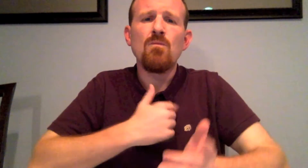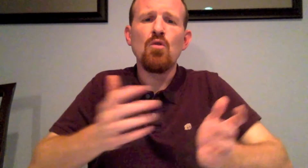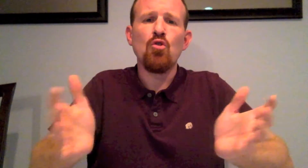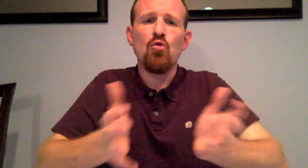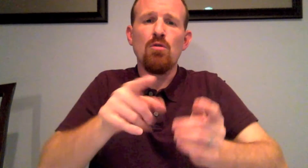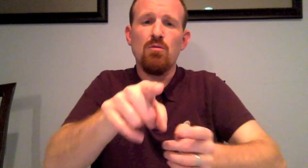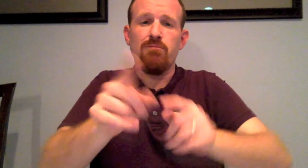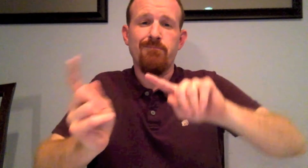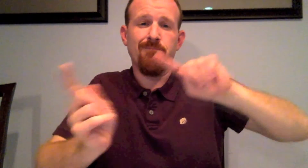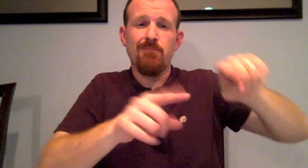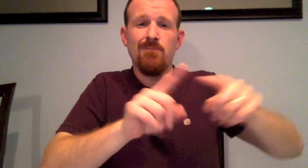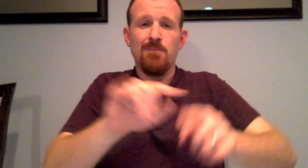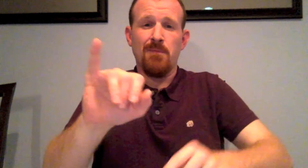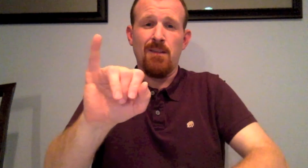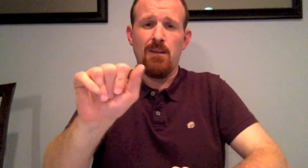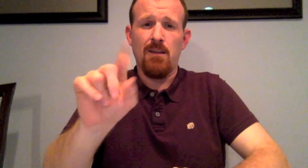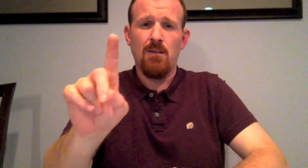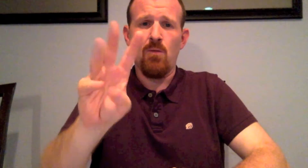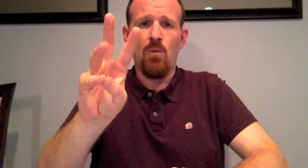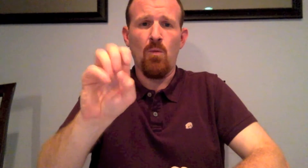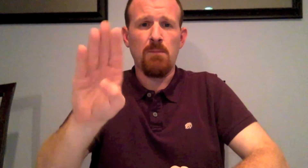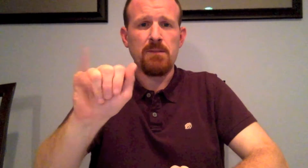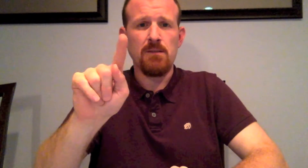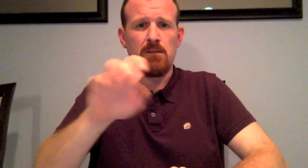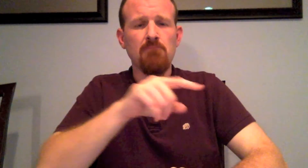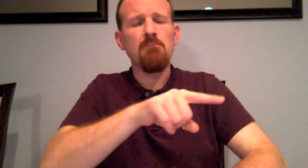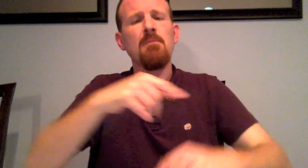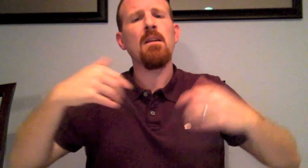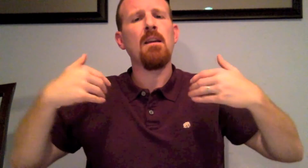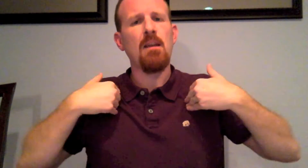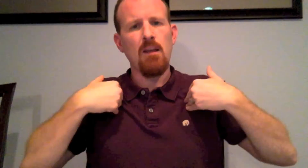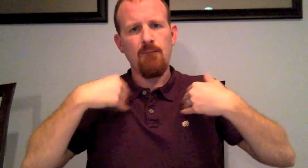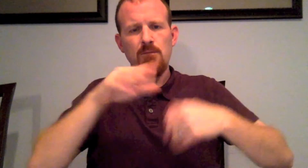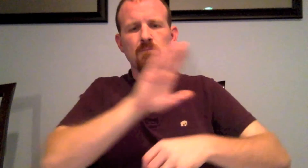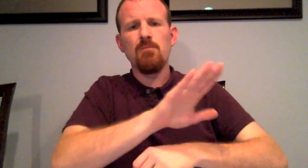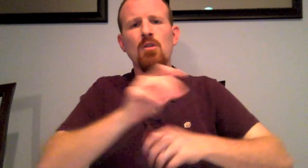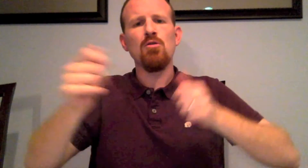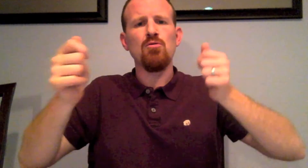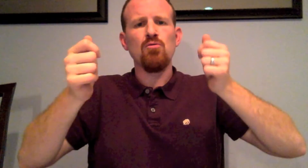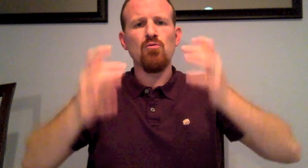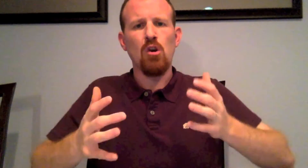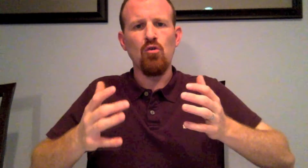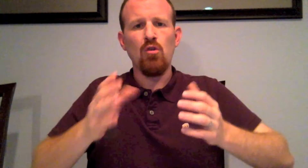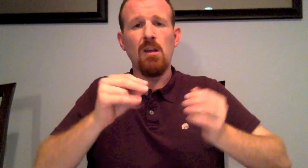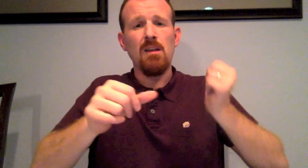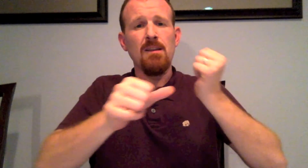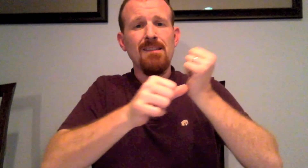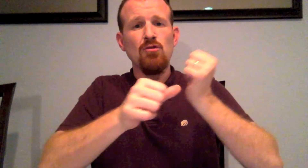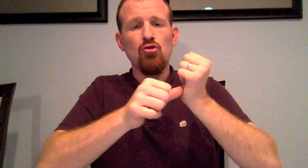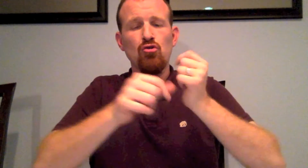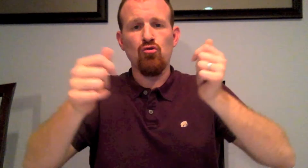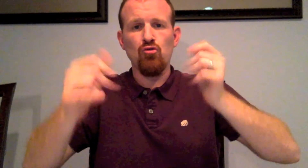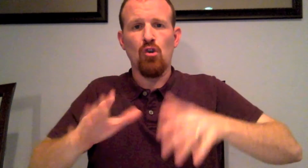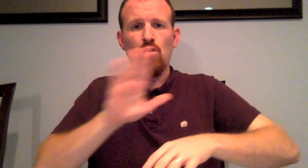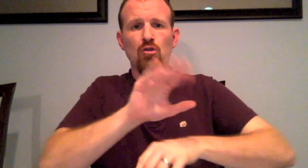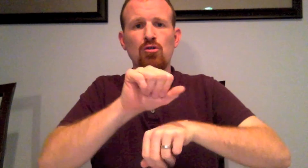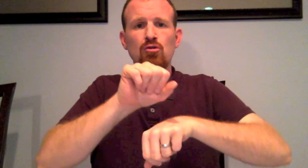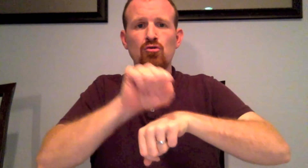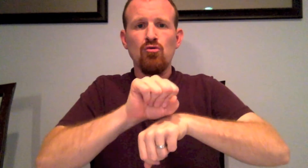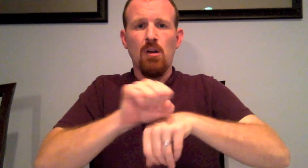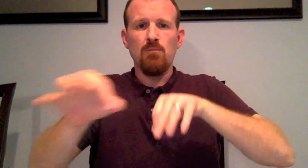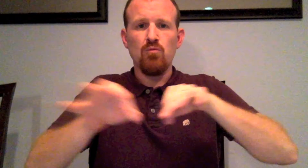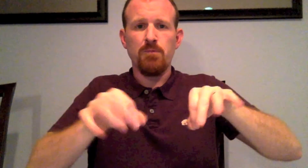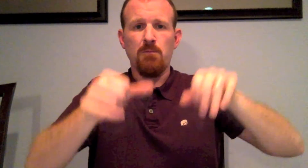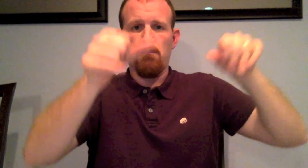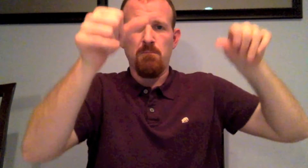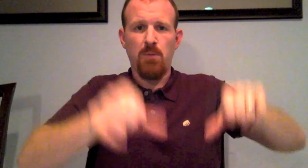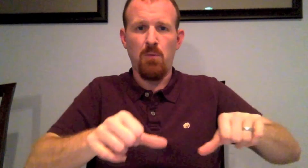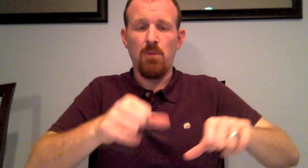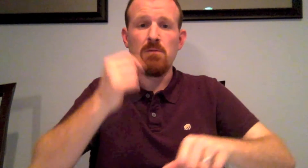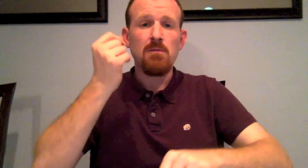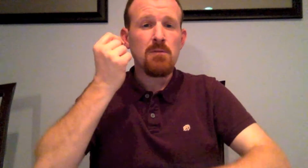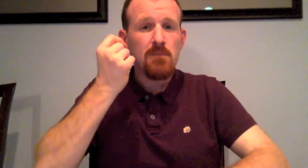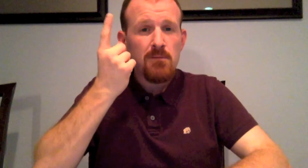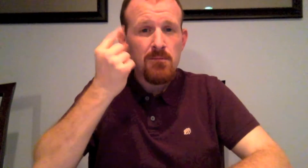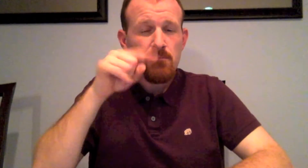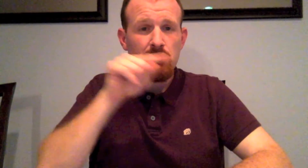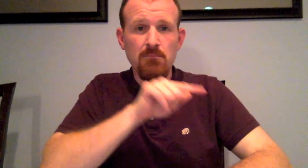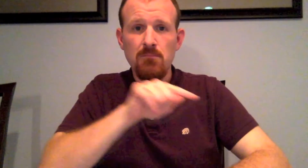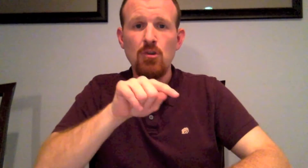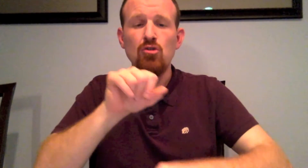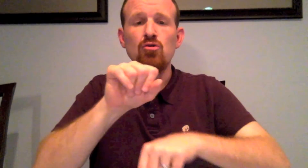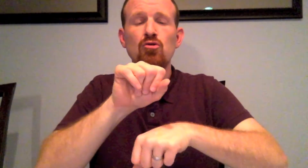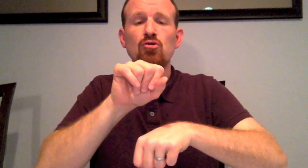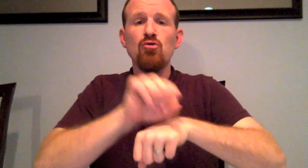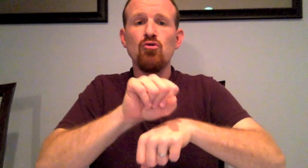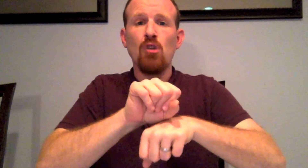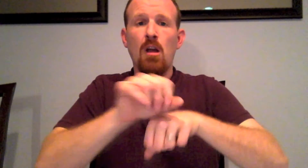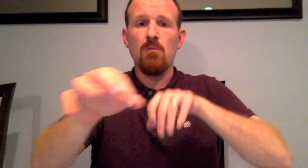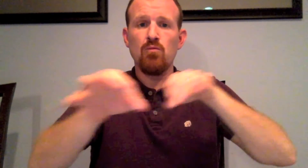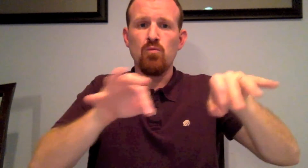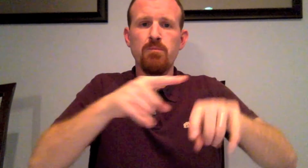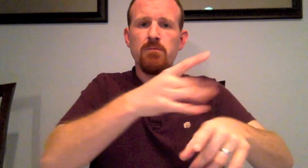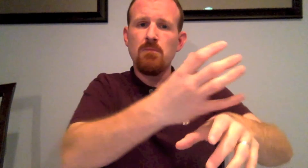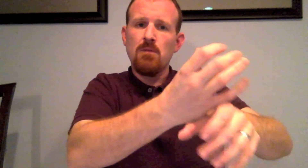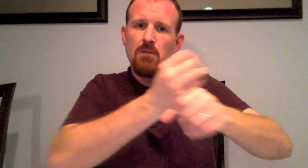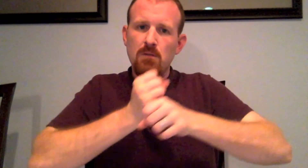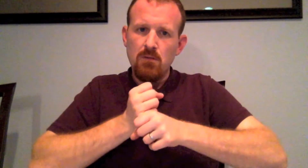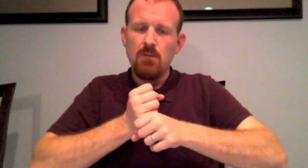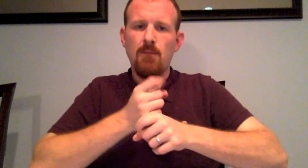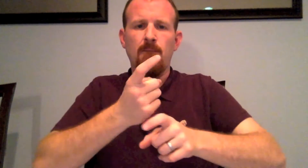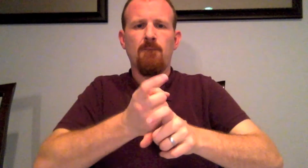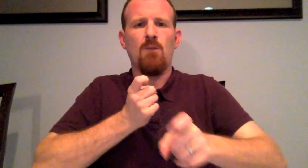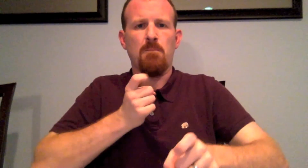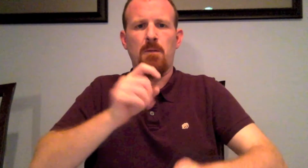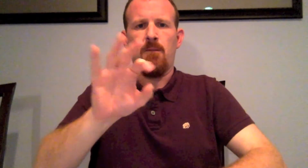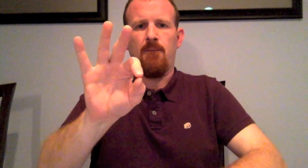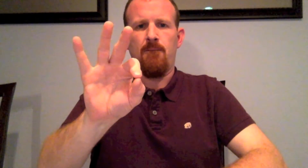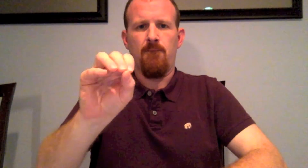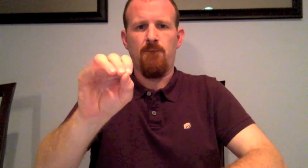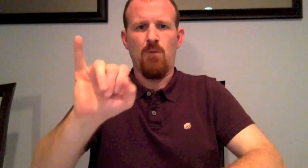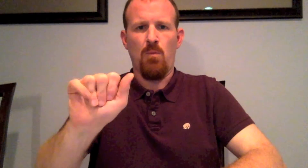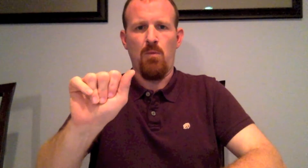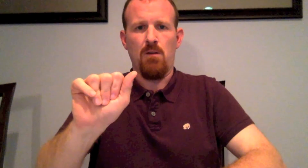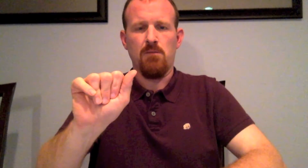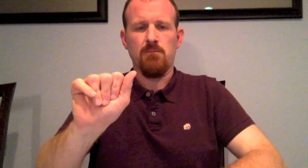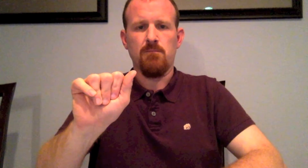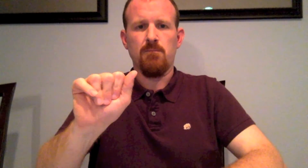I encourage you to go to IAD’s website to check out the IDHHC Director and Assistant Director’s job descriptions. Remember, the documents were obtained through Freedom of Information Act